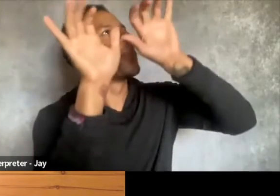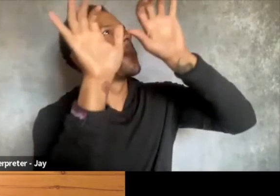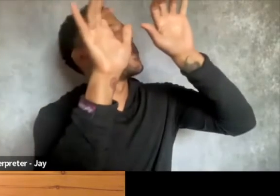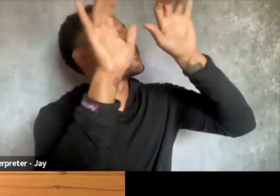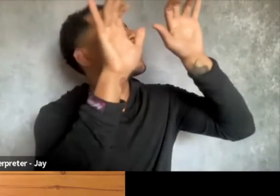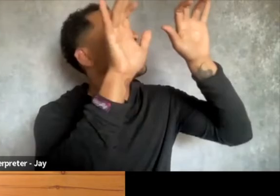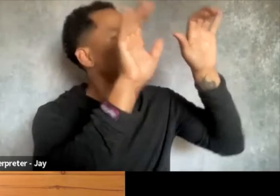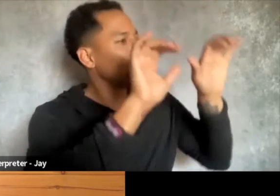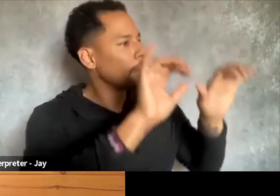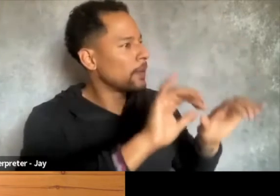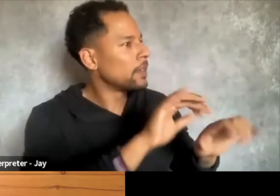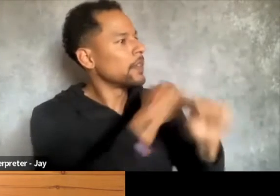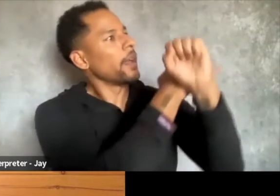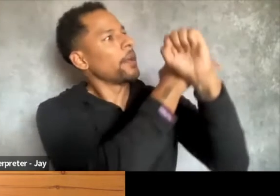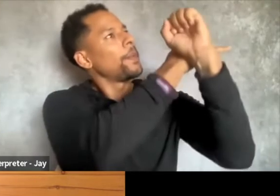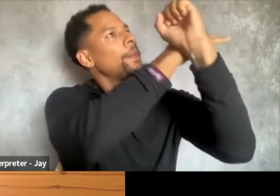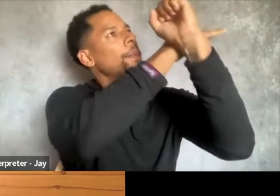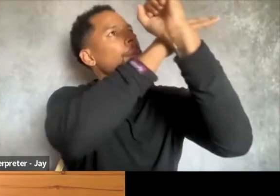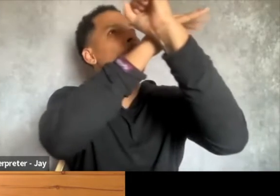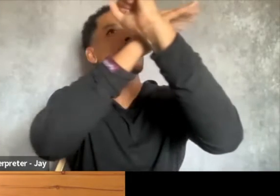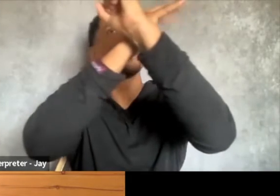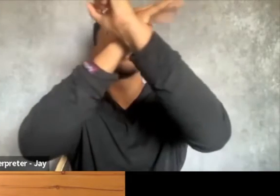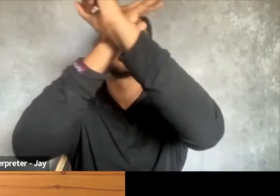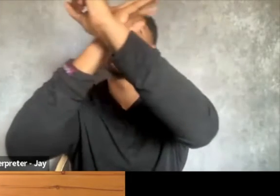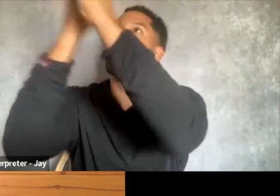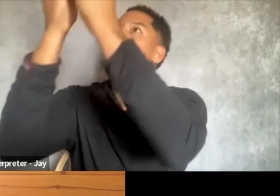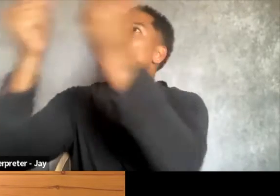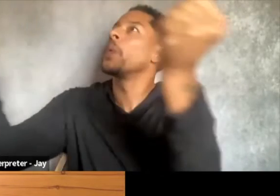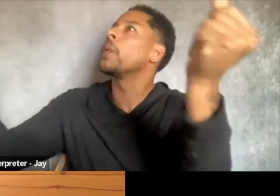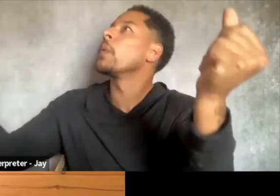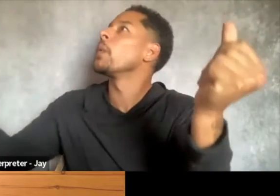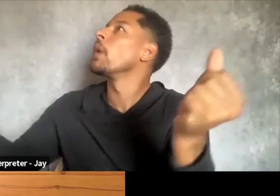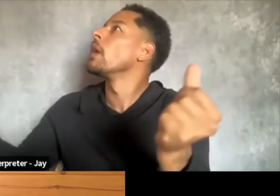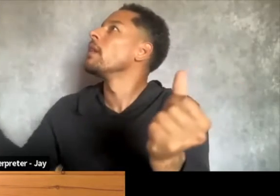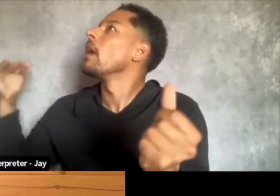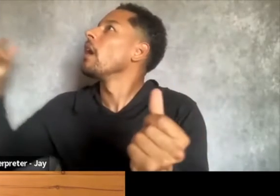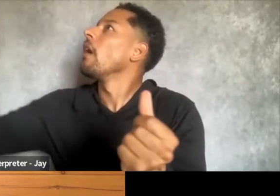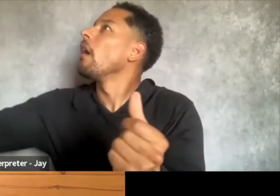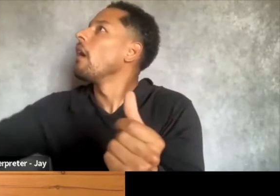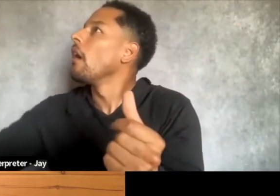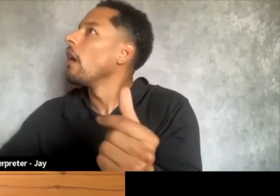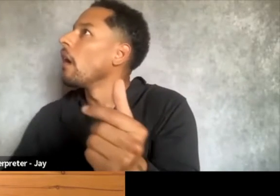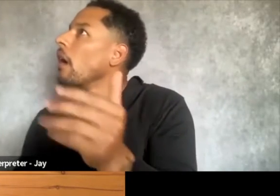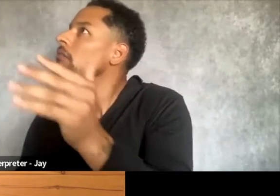They come into orbit for just a moment before fizzing out to meet again in the next few decades.